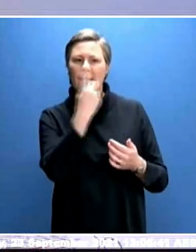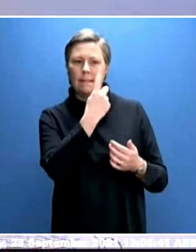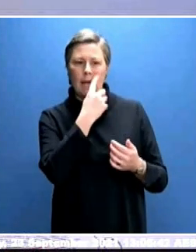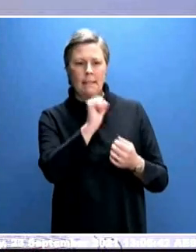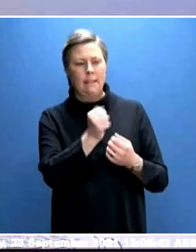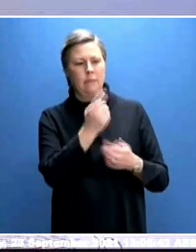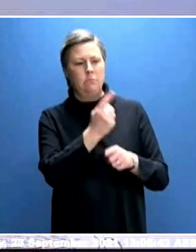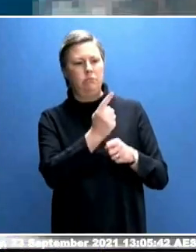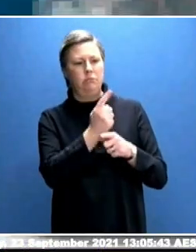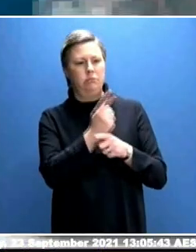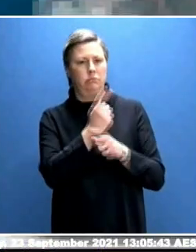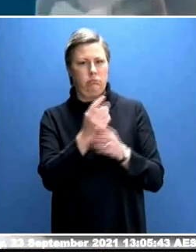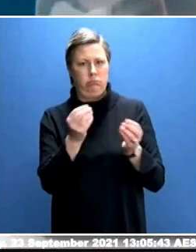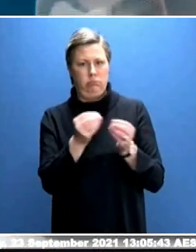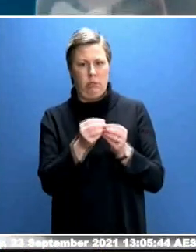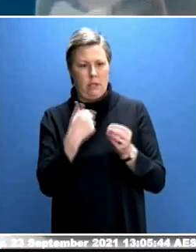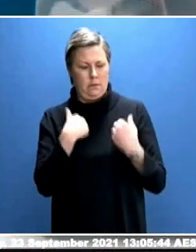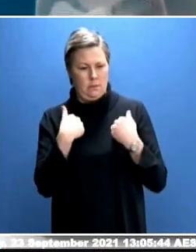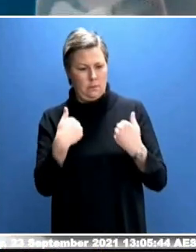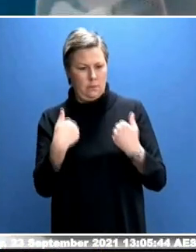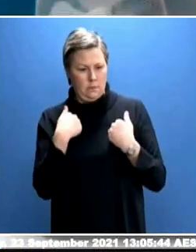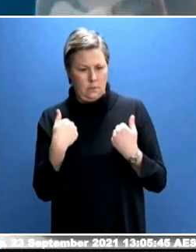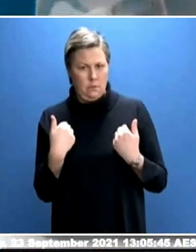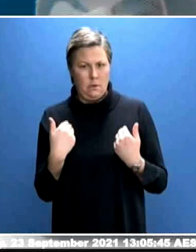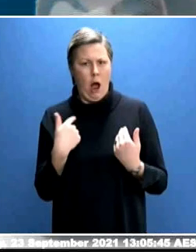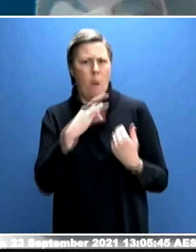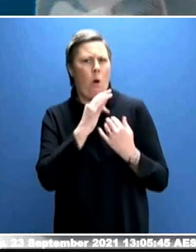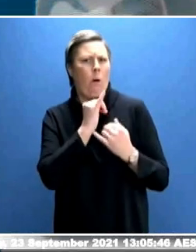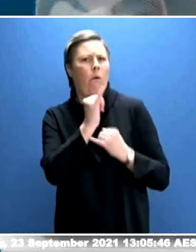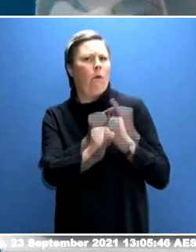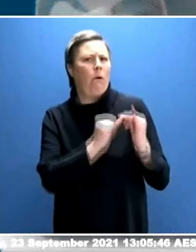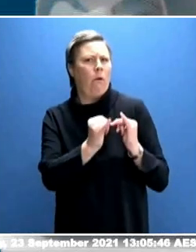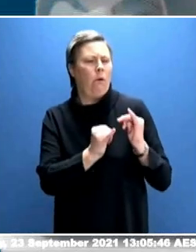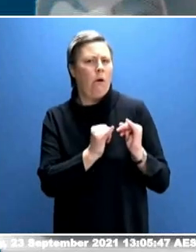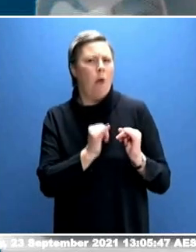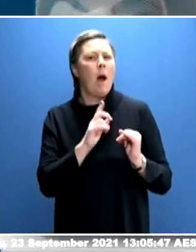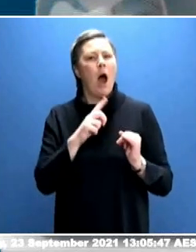don't make any criticism in that regard, I will be taking some instructions over